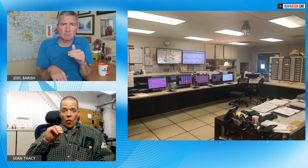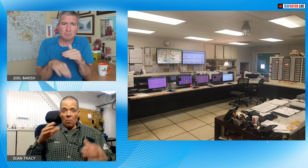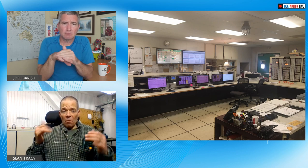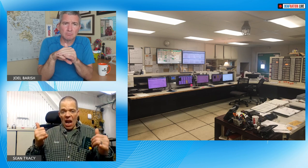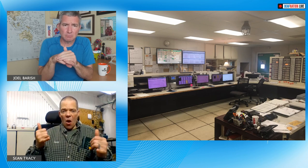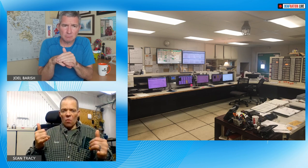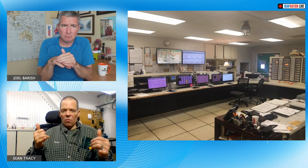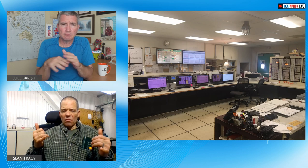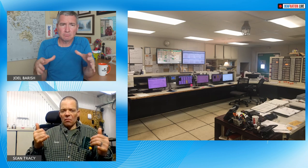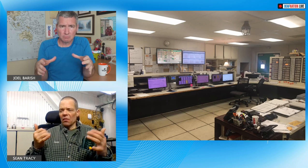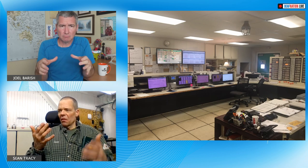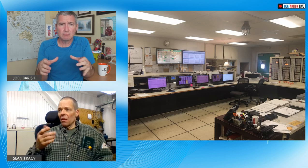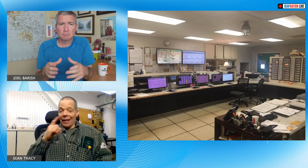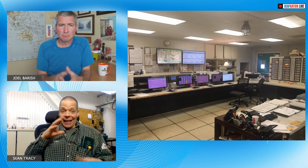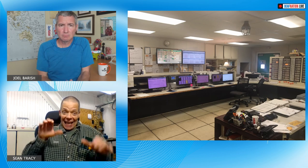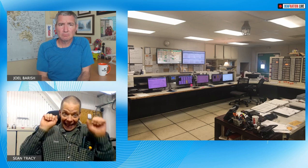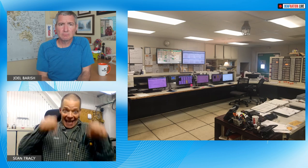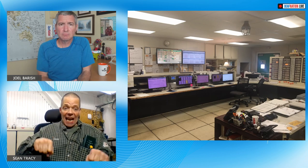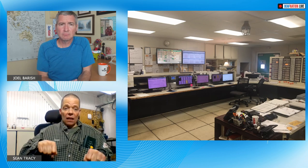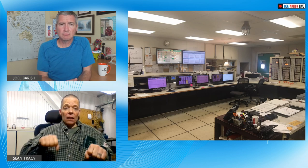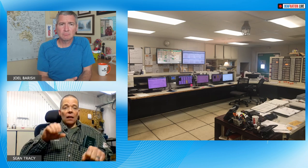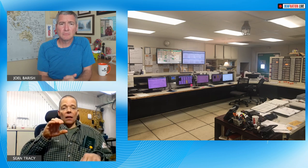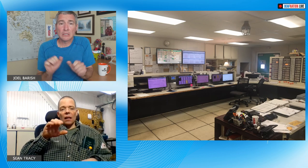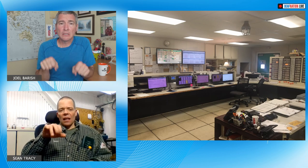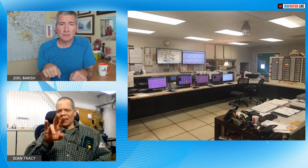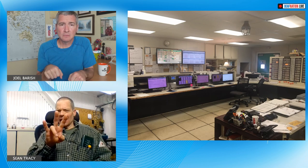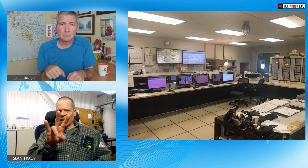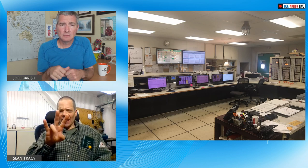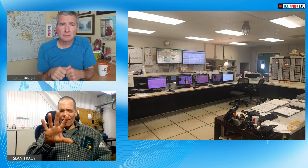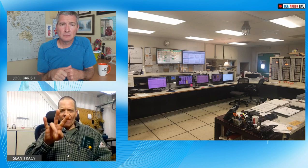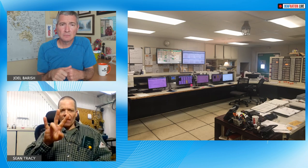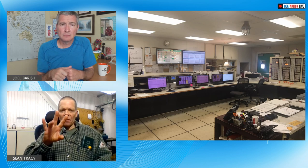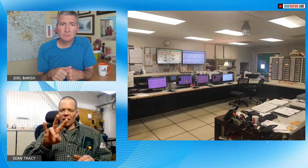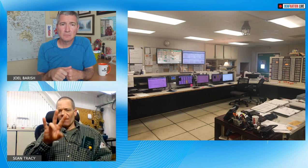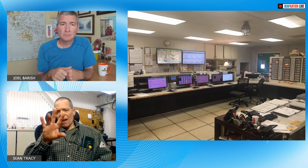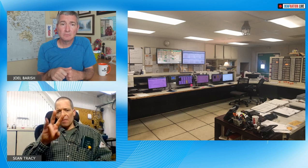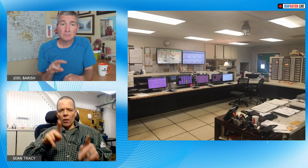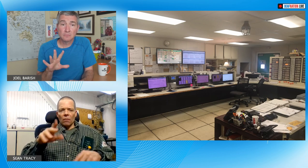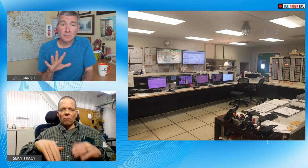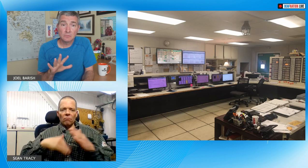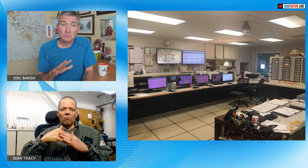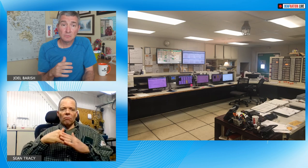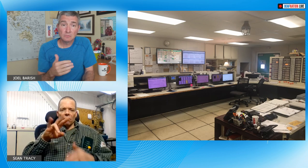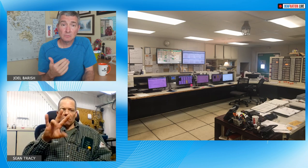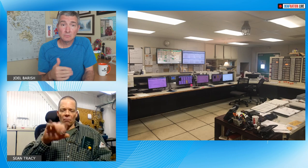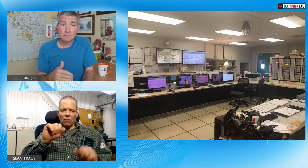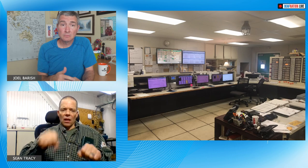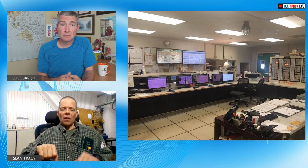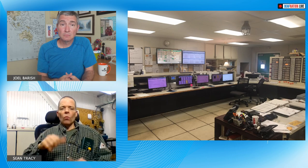My platform that I'm on now can have up to 75 people working. Wow!!